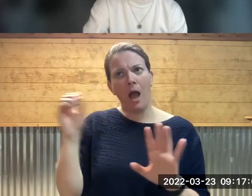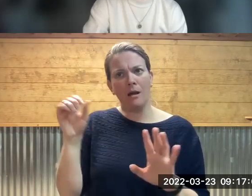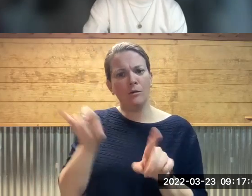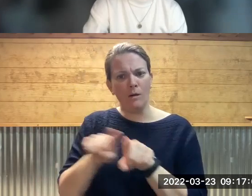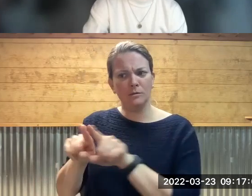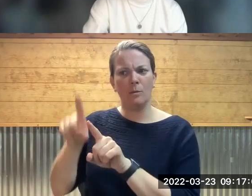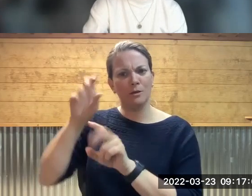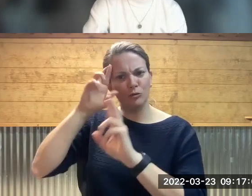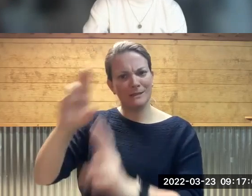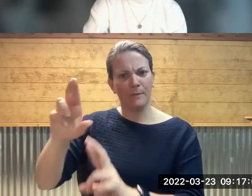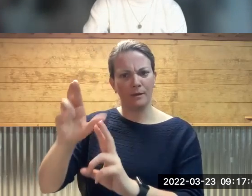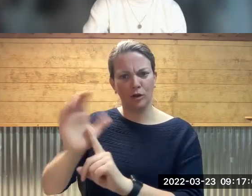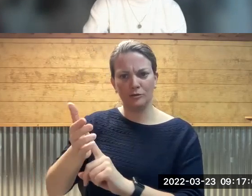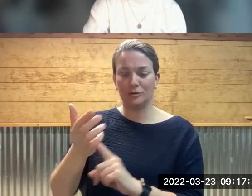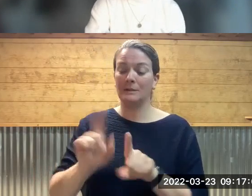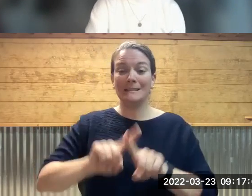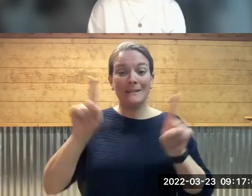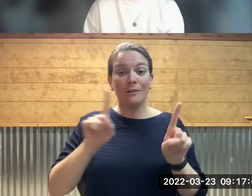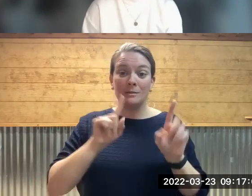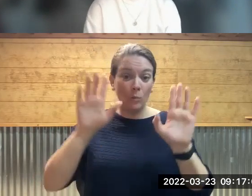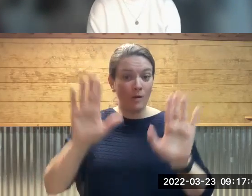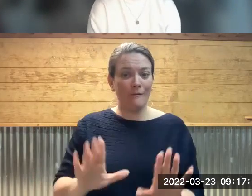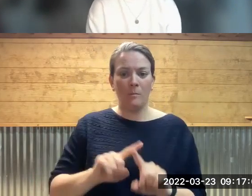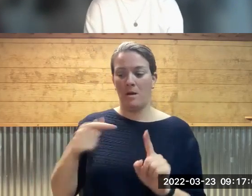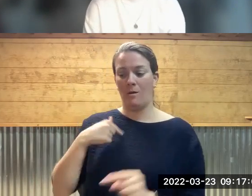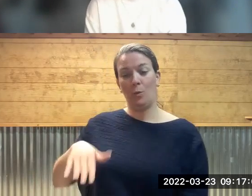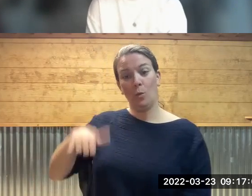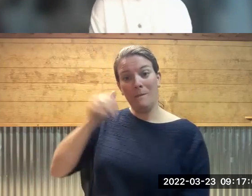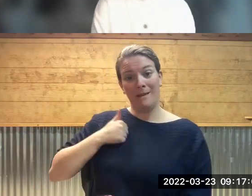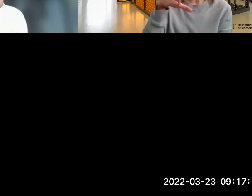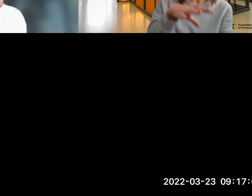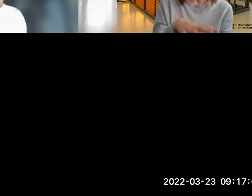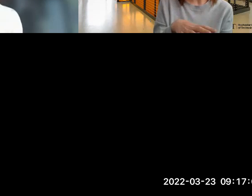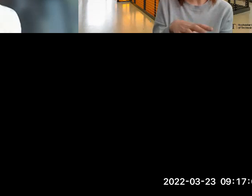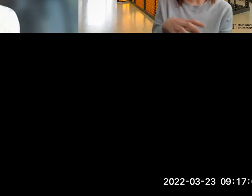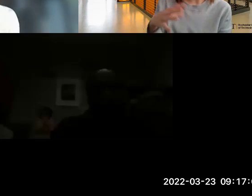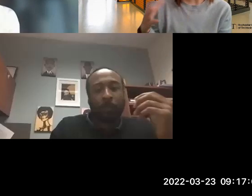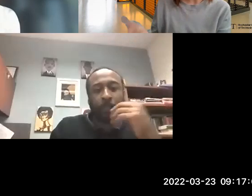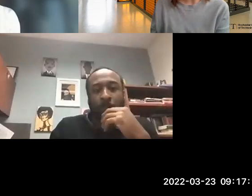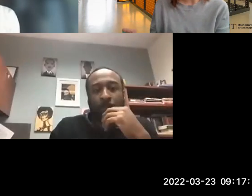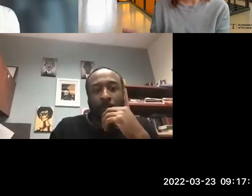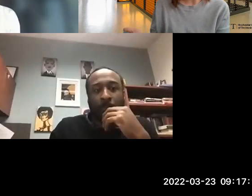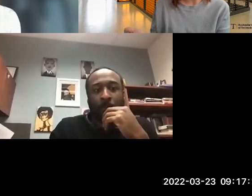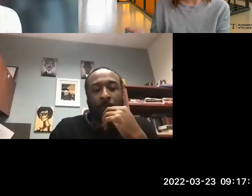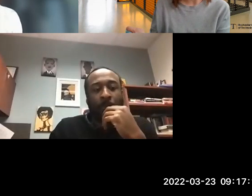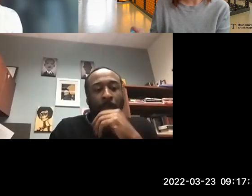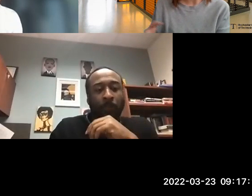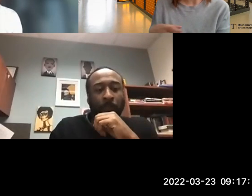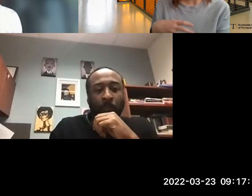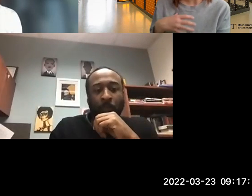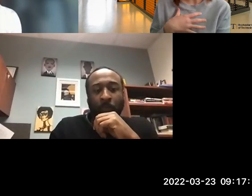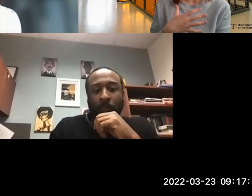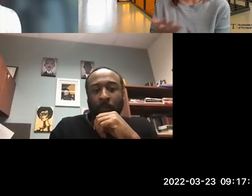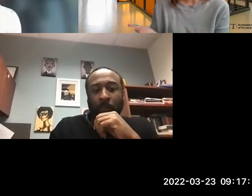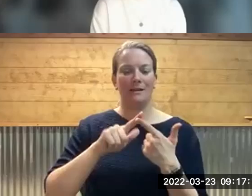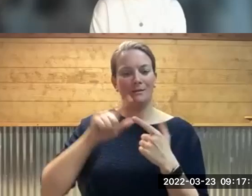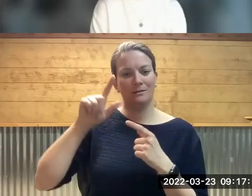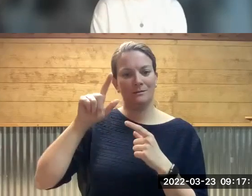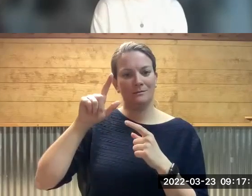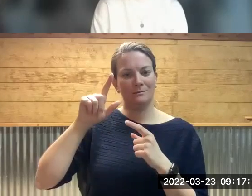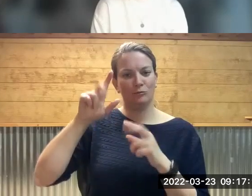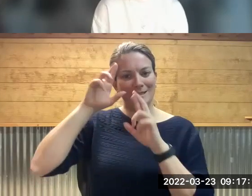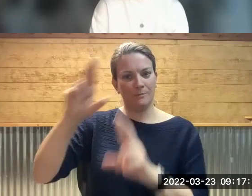But you know, growing up in Canada. you're taught to be yourself, but always respect others around you, and the best way to do that is, go there and really see what happens.